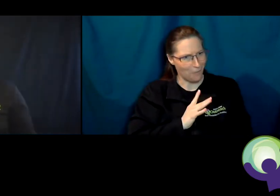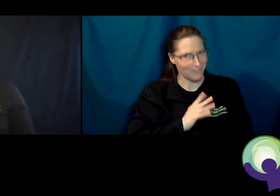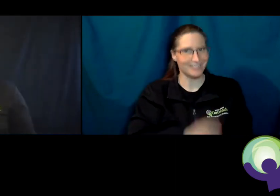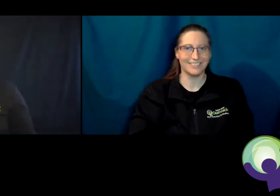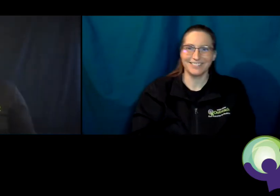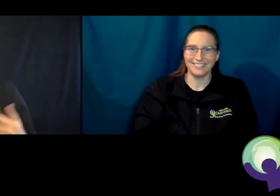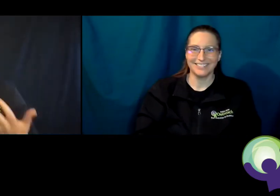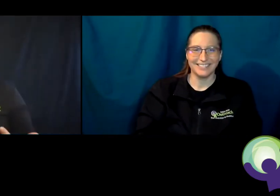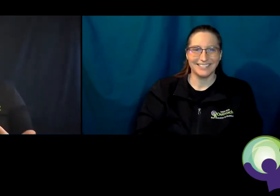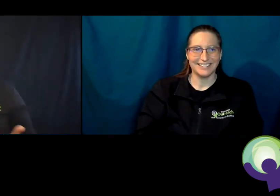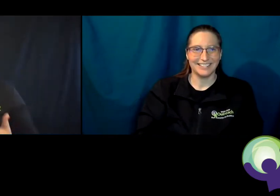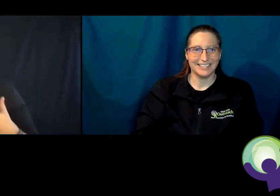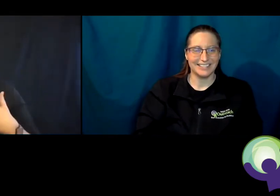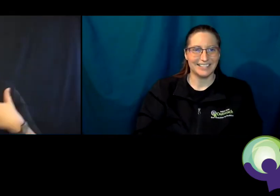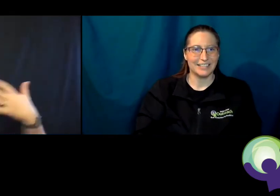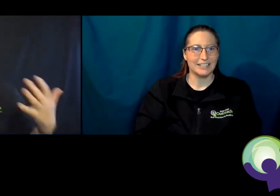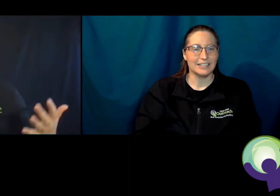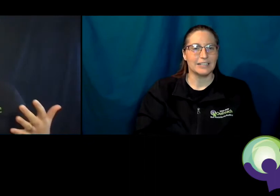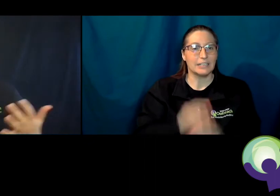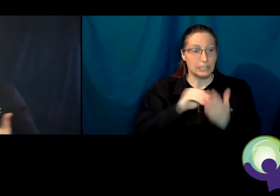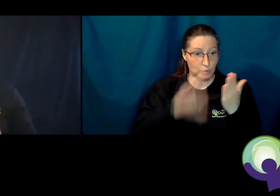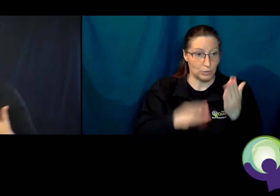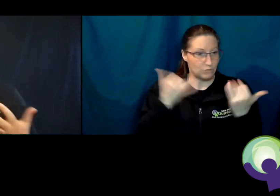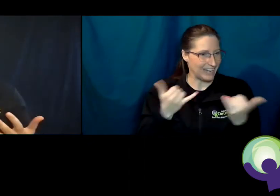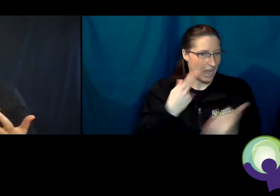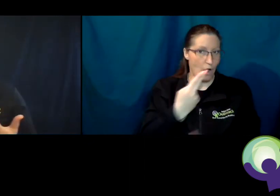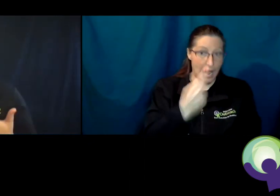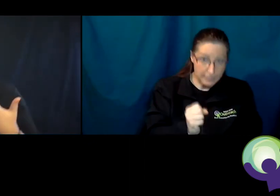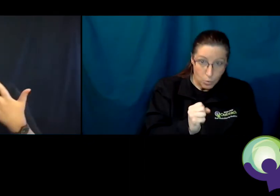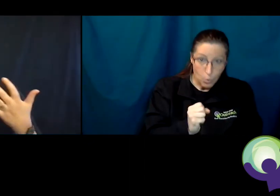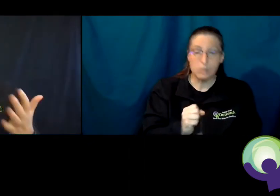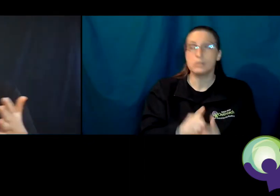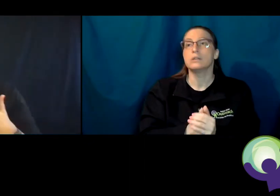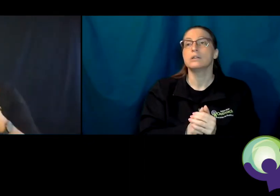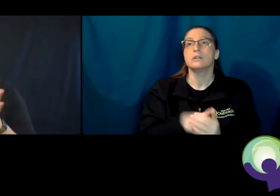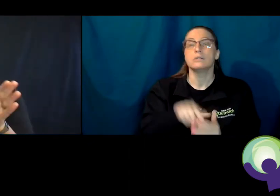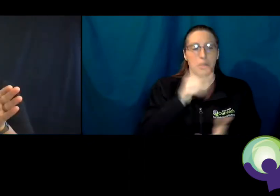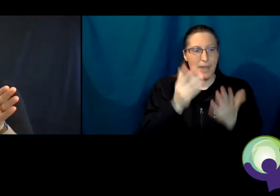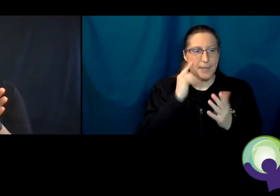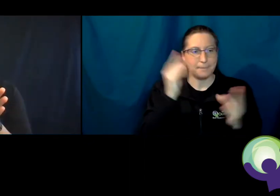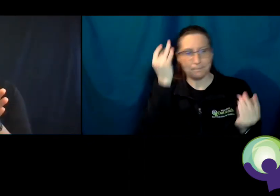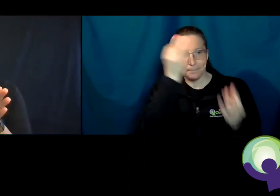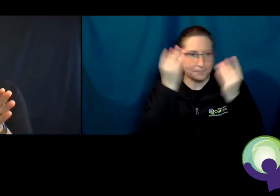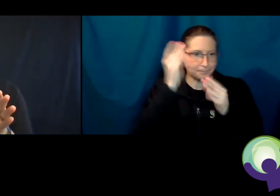So students who are in high school right now, they're looking at different tracks of